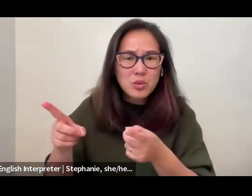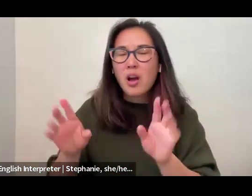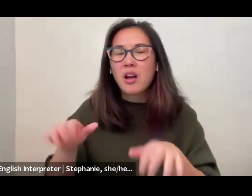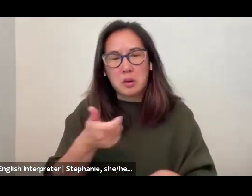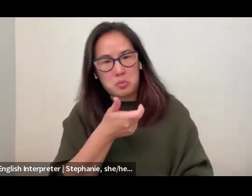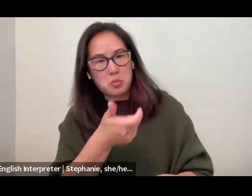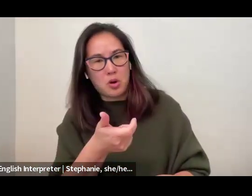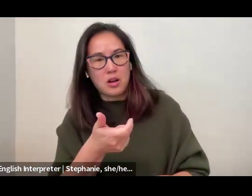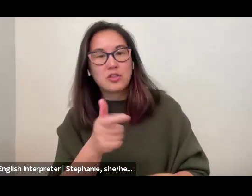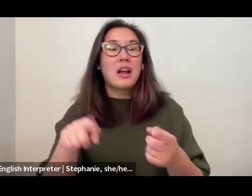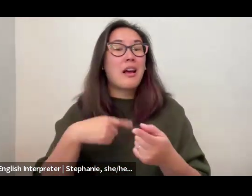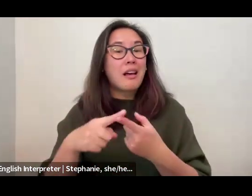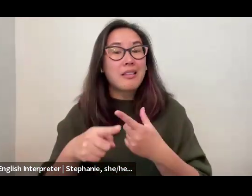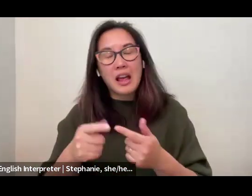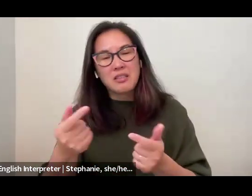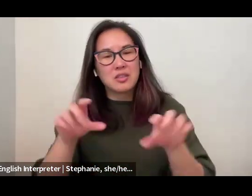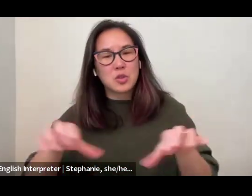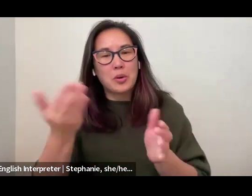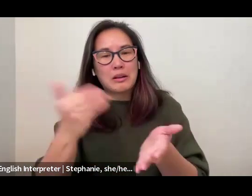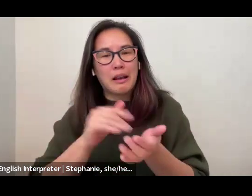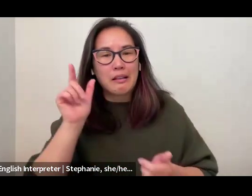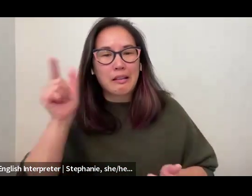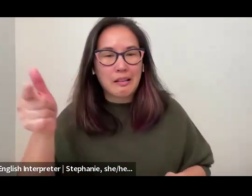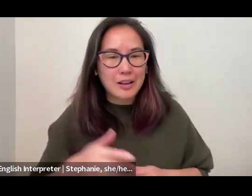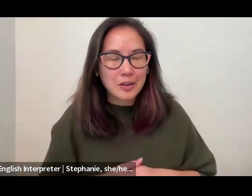Or if today is a low energy day, and you were like, I really would have loved to see what